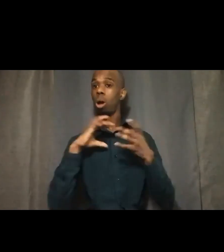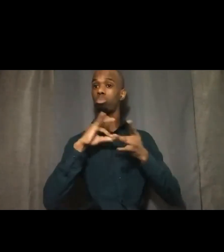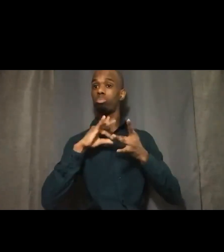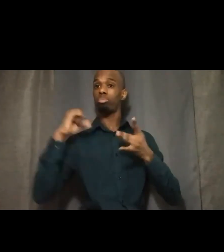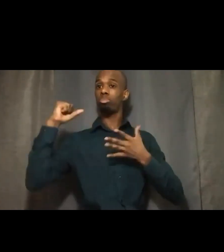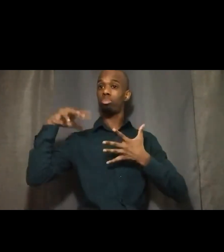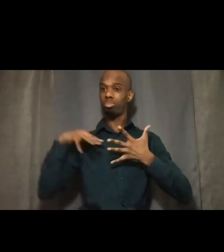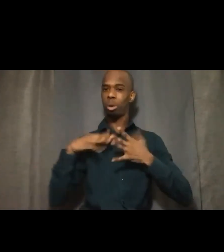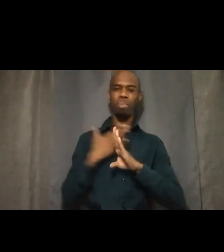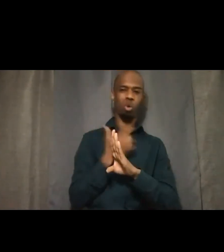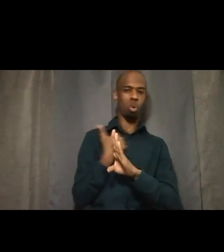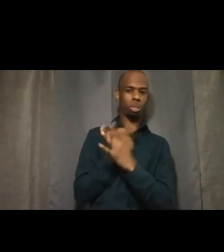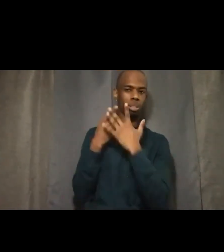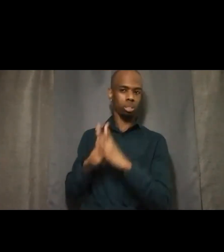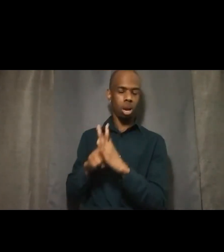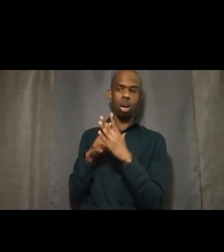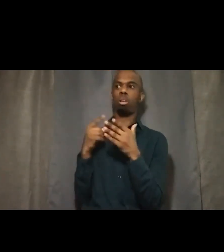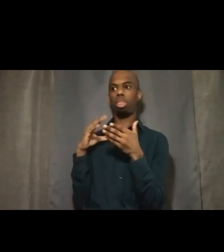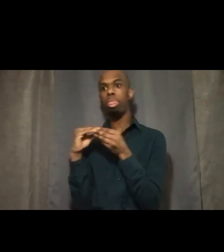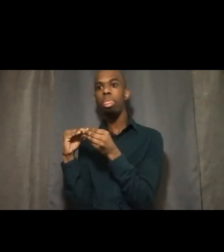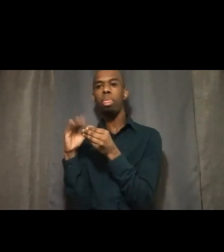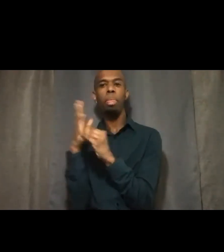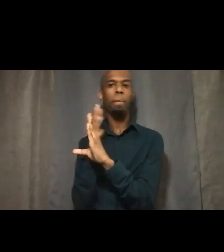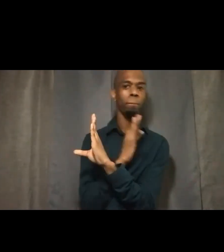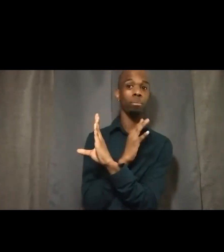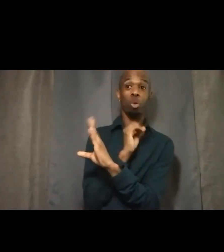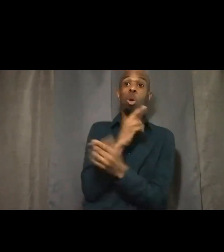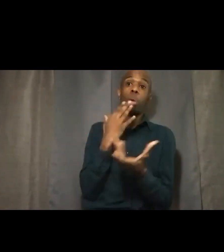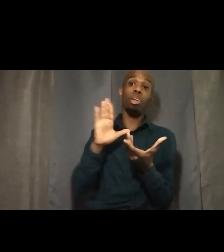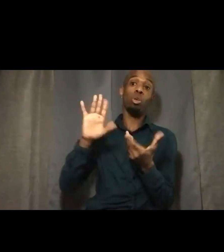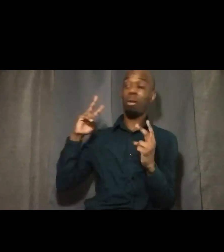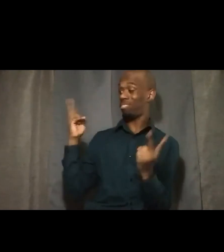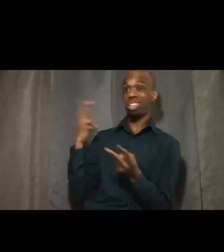and it can be related to survival pending revolution. What victories do you all have?